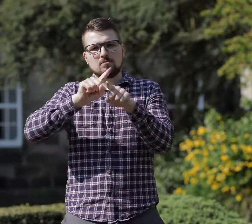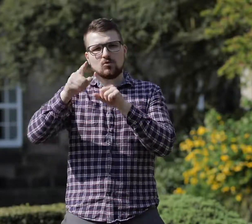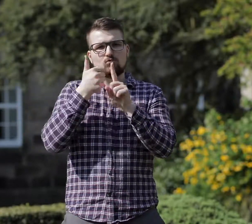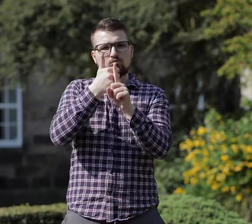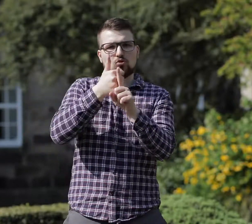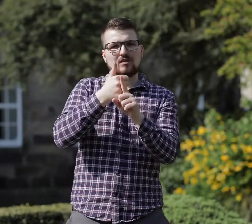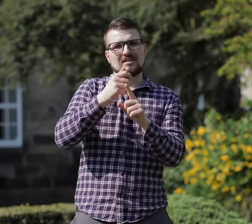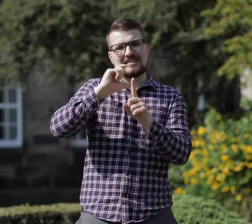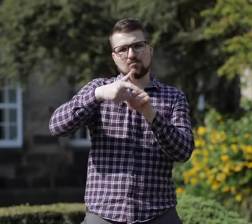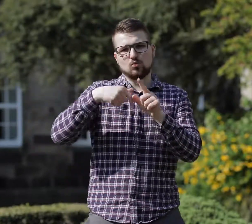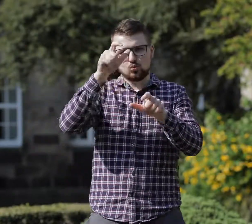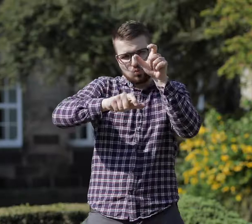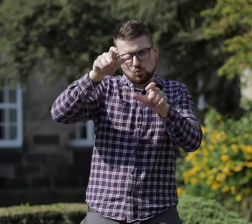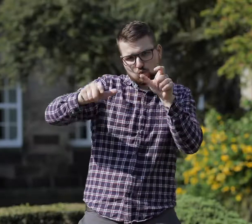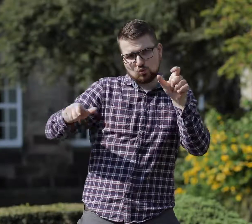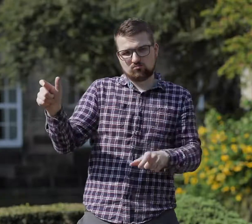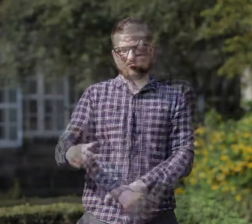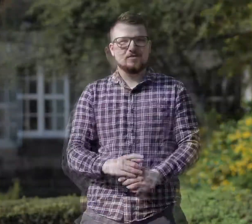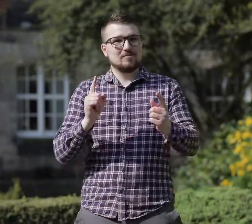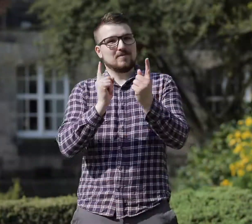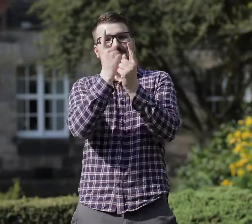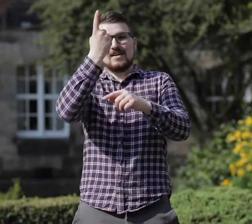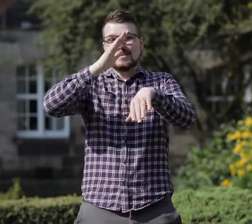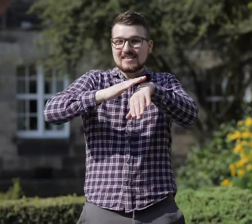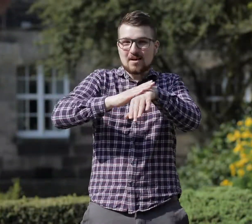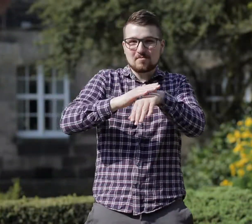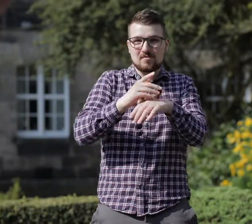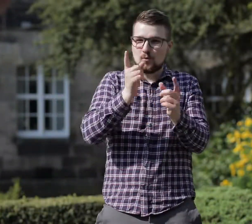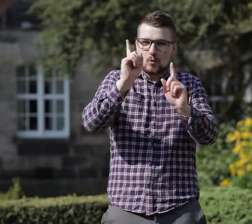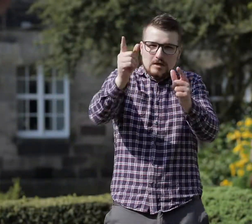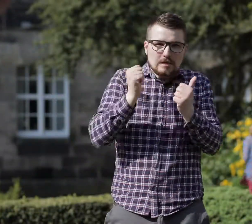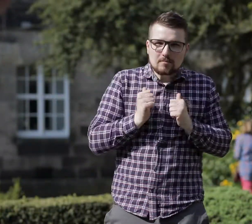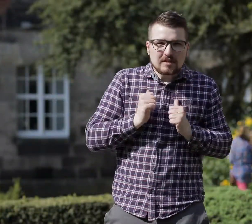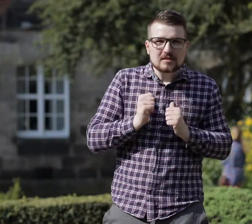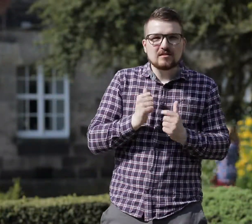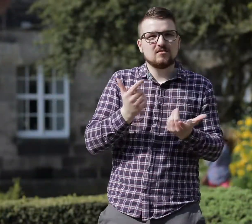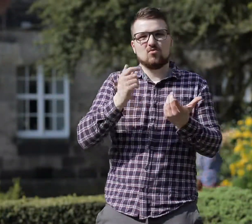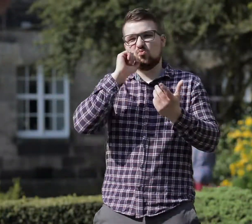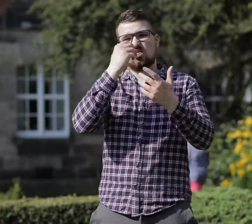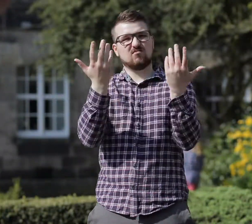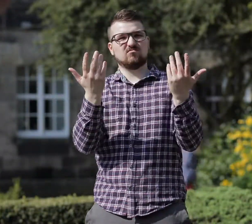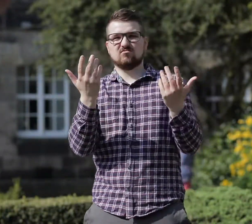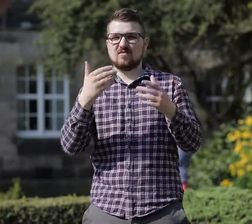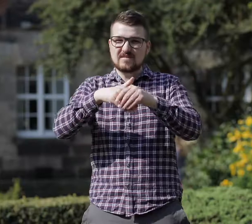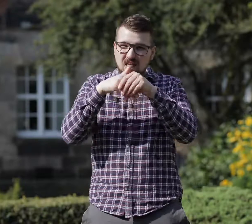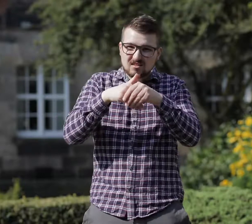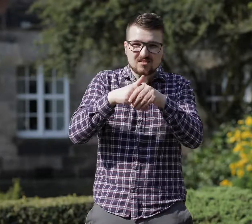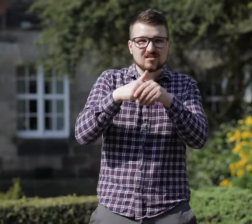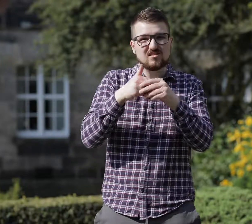Everything's treated confidentially. And if you're having a meeting for the first time, you might be wondering what to expect.